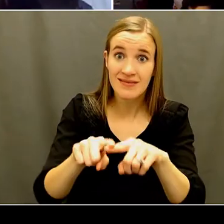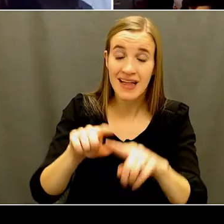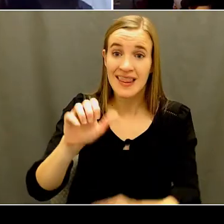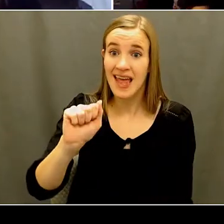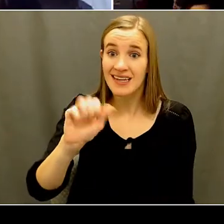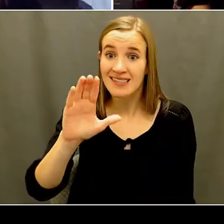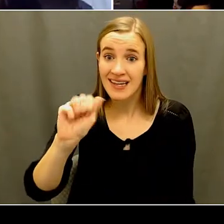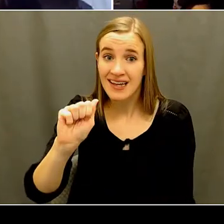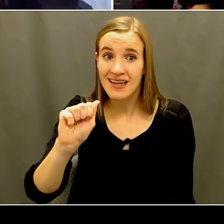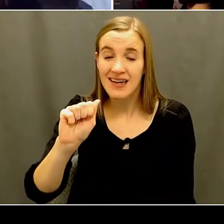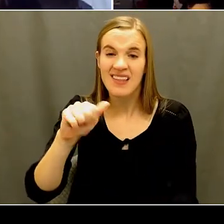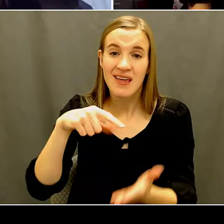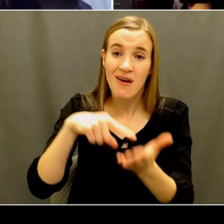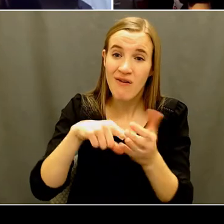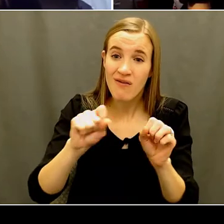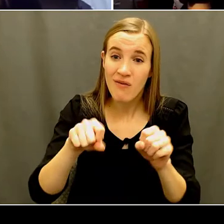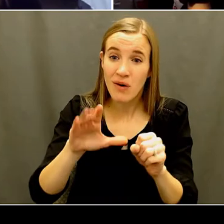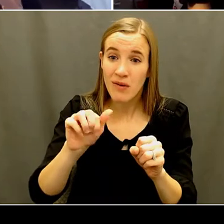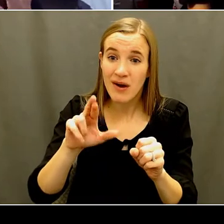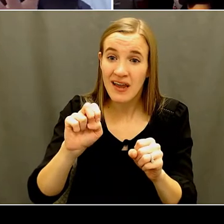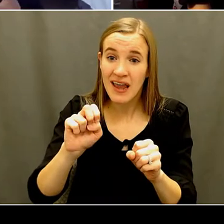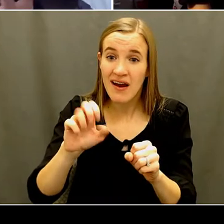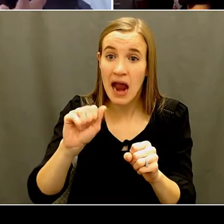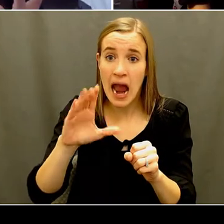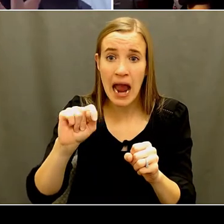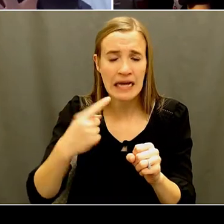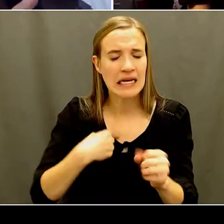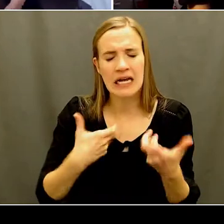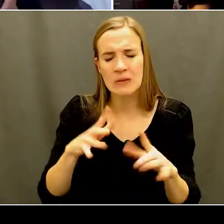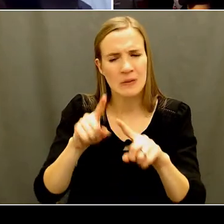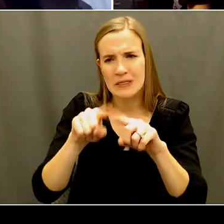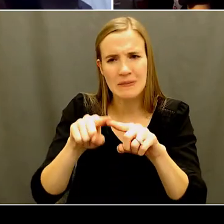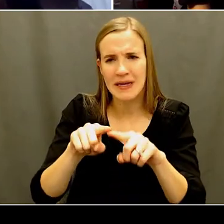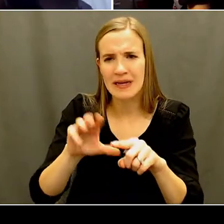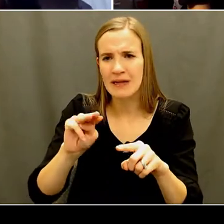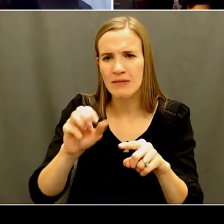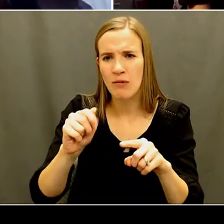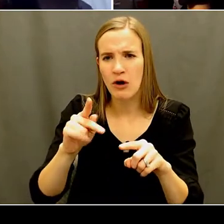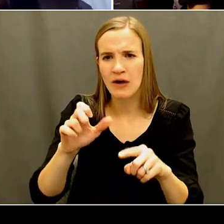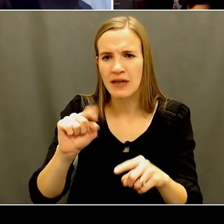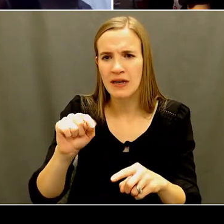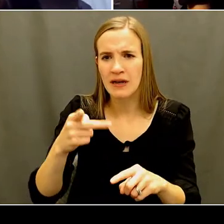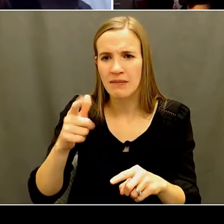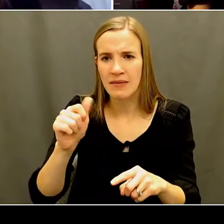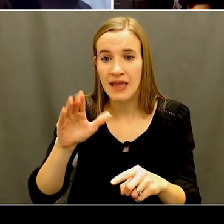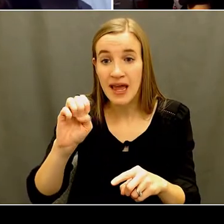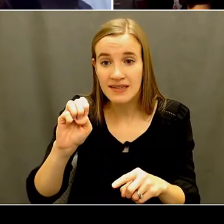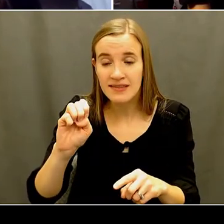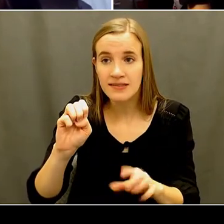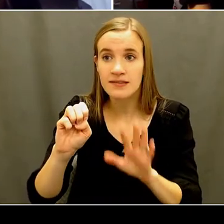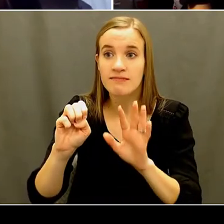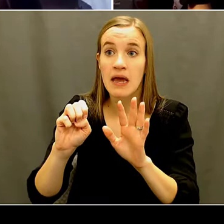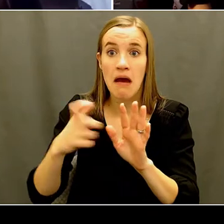um, you know, probably like mid November, I got a call from Lex Frieden,